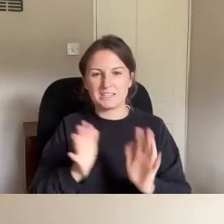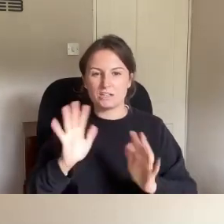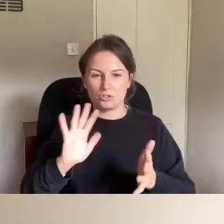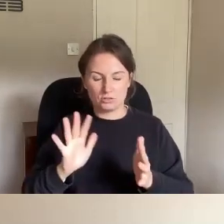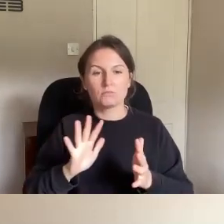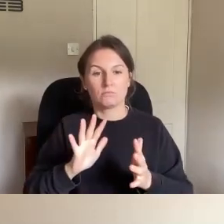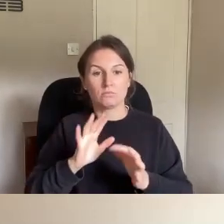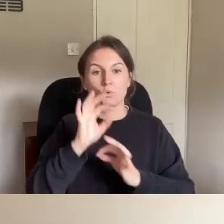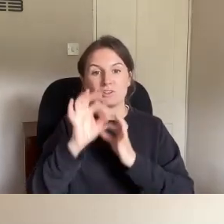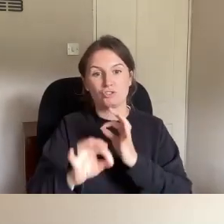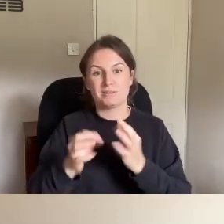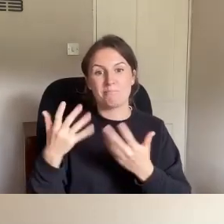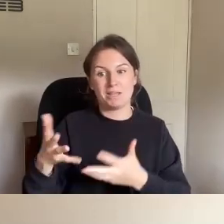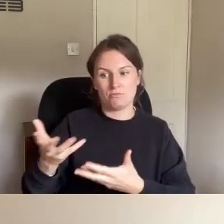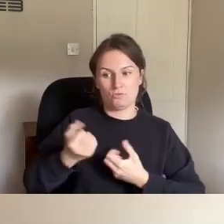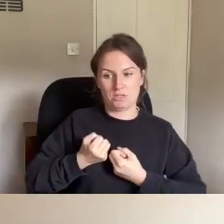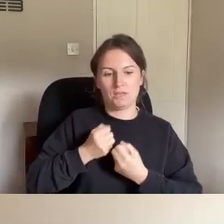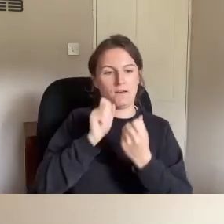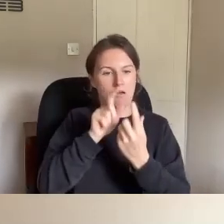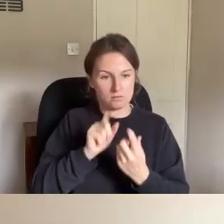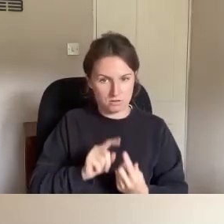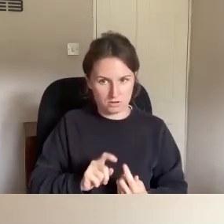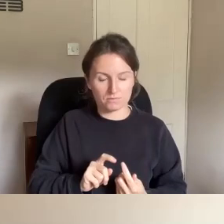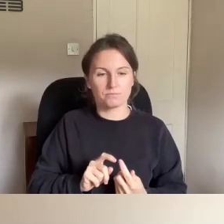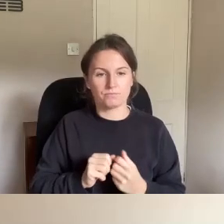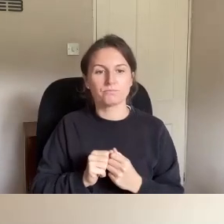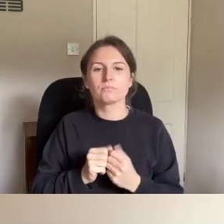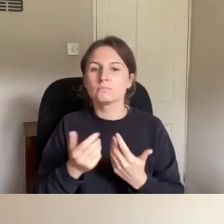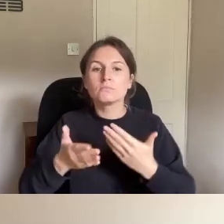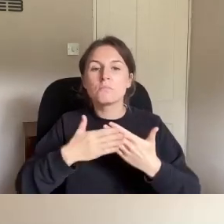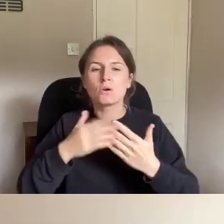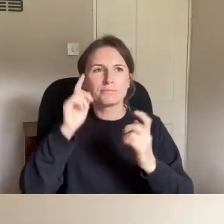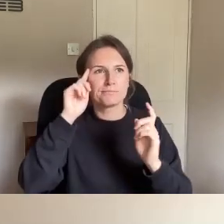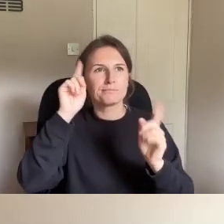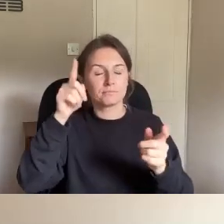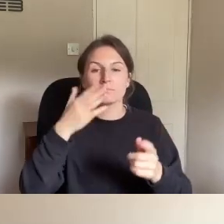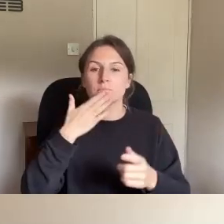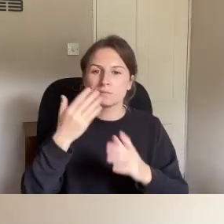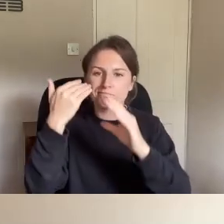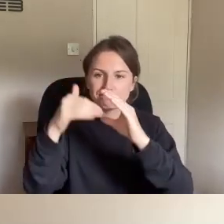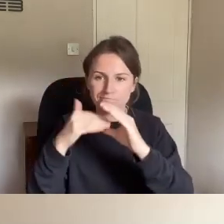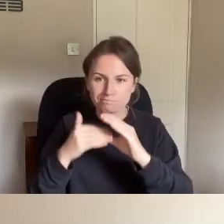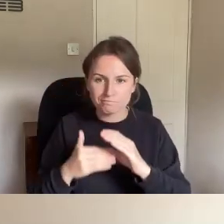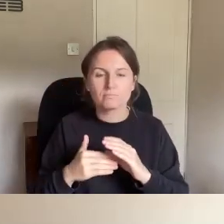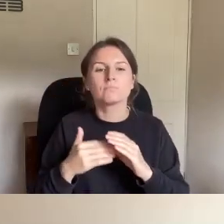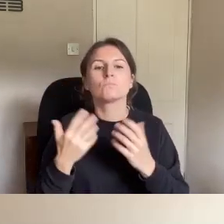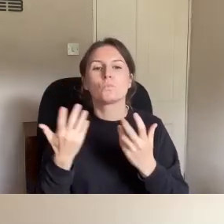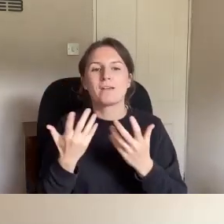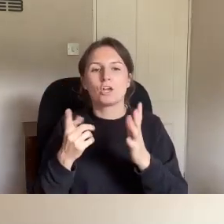that have already come through to us, but if you have any more, please do use the Q&A function to ask us questions,